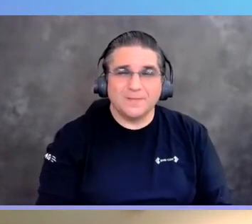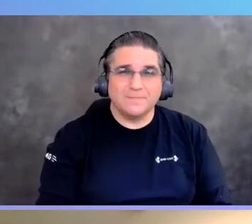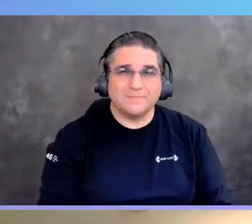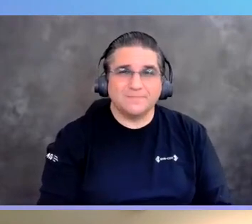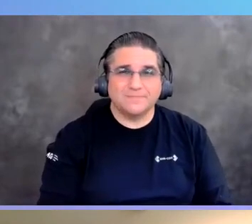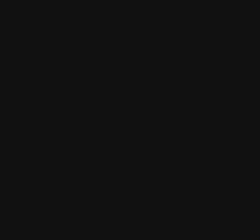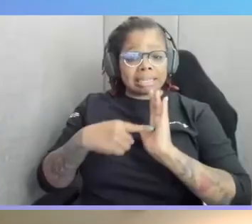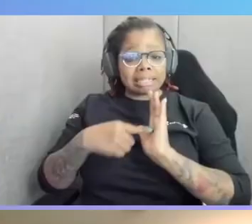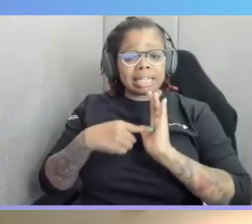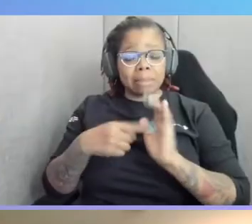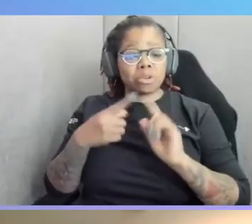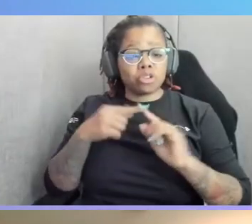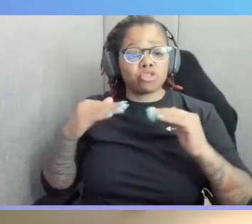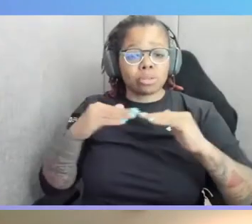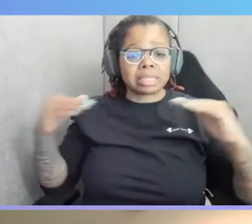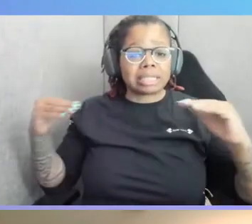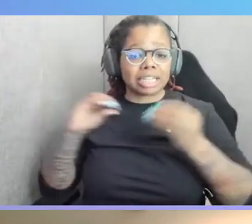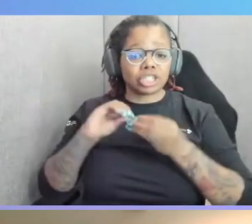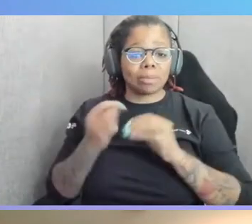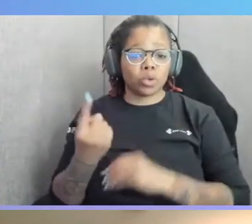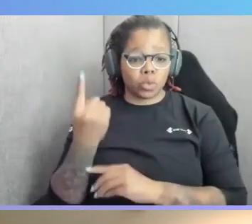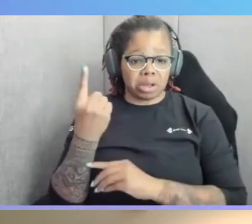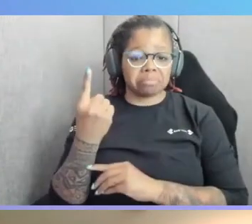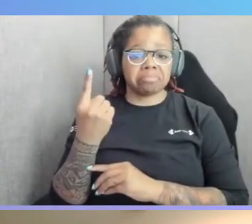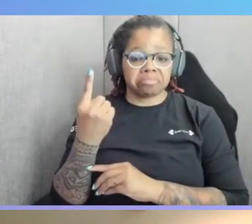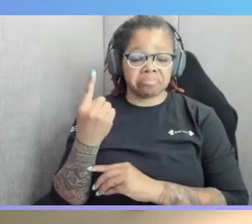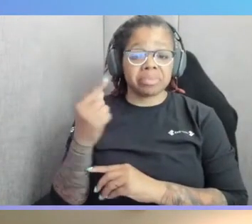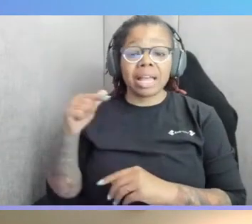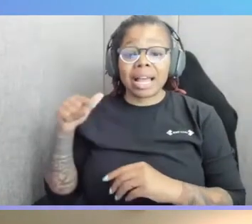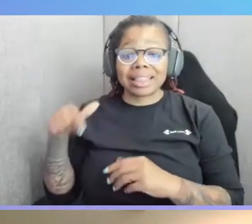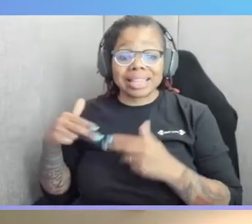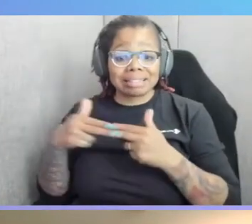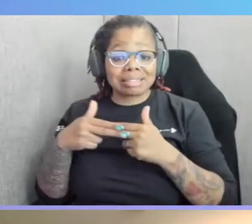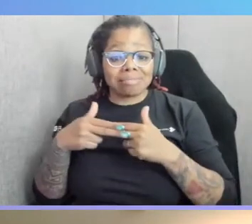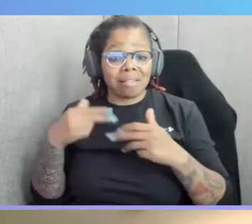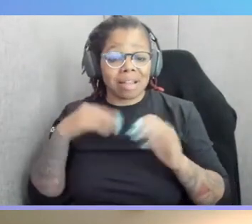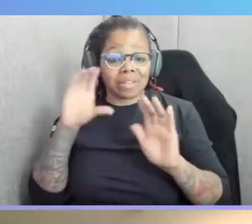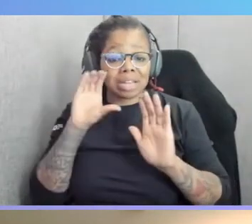stage number one. This slide has an image of a floor plan of with